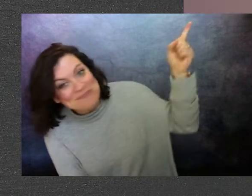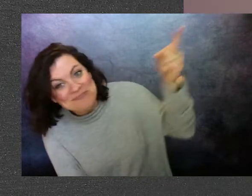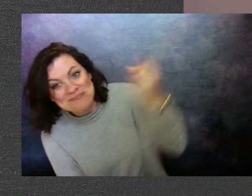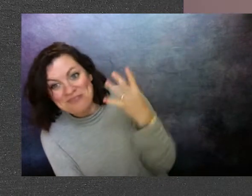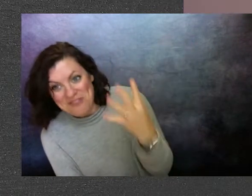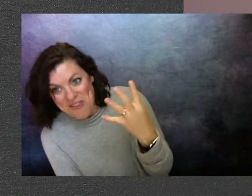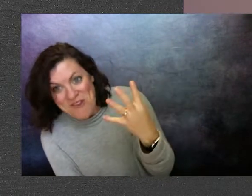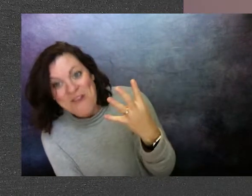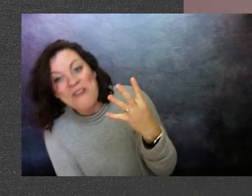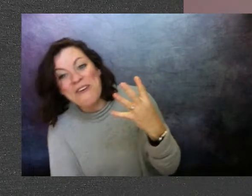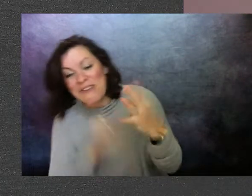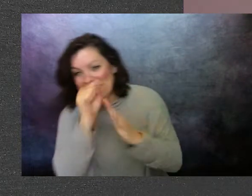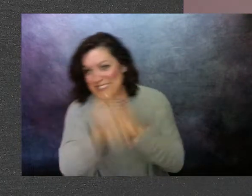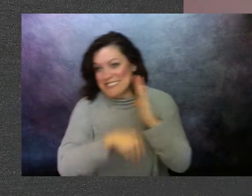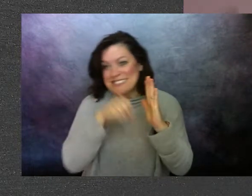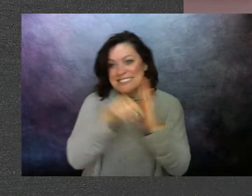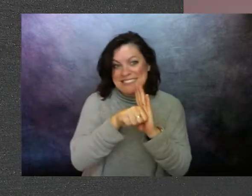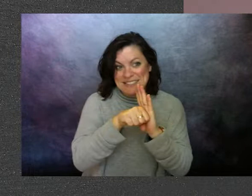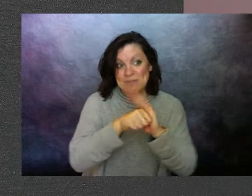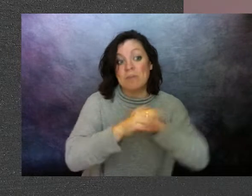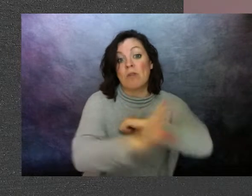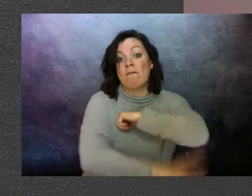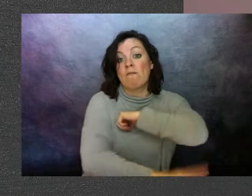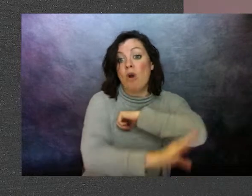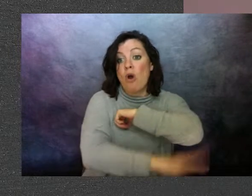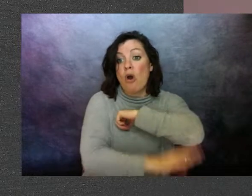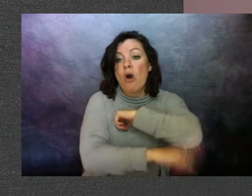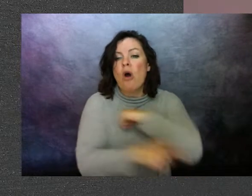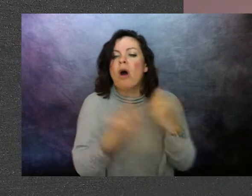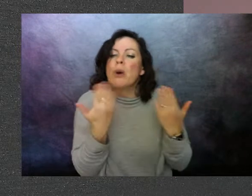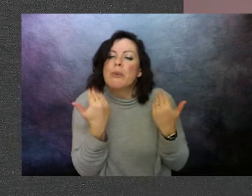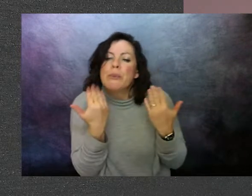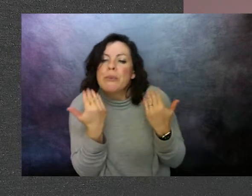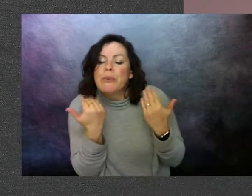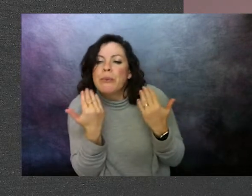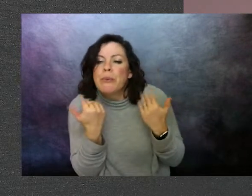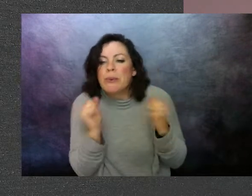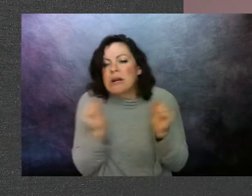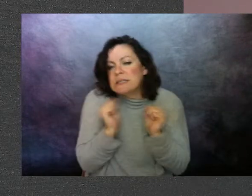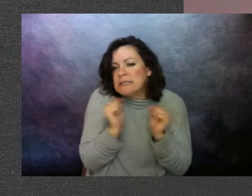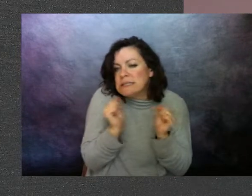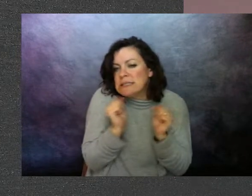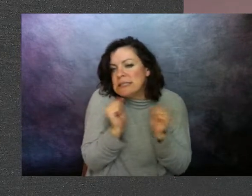These are the four seasons. In the fall time, it's cool outside,